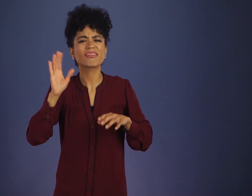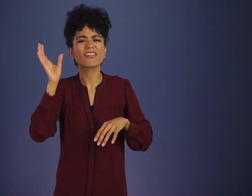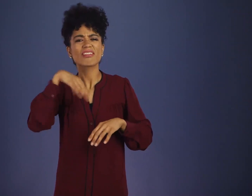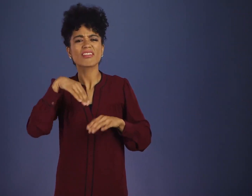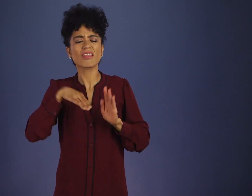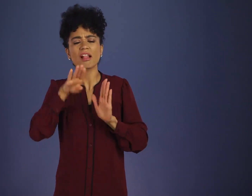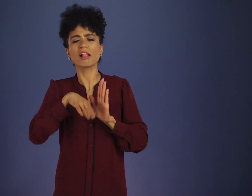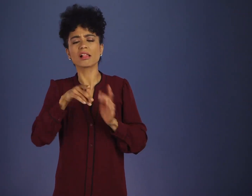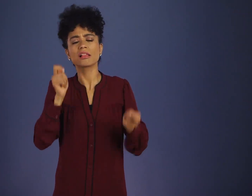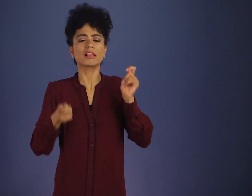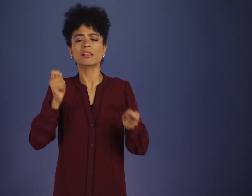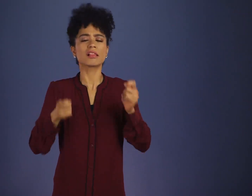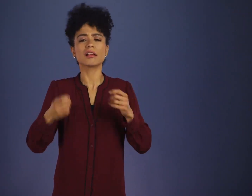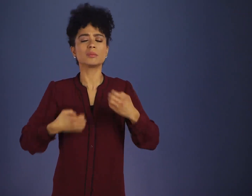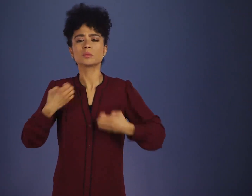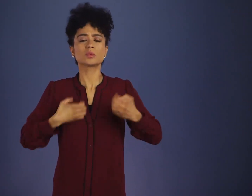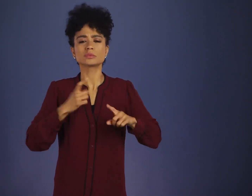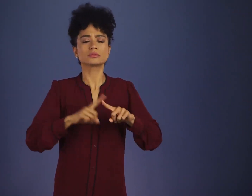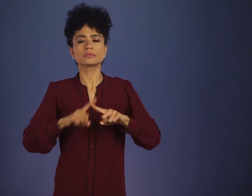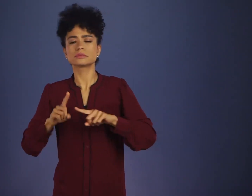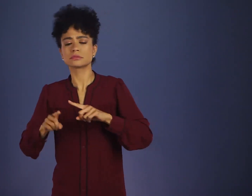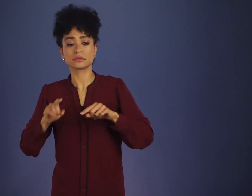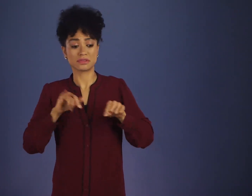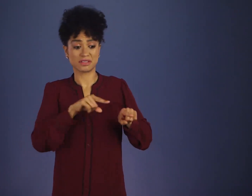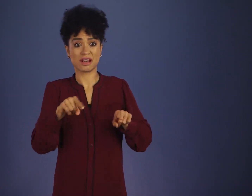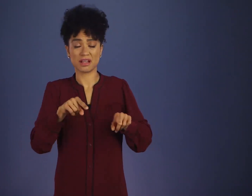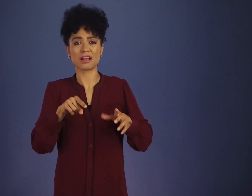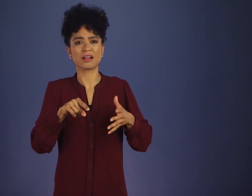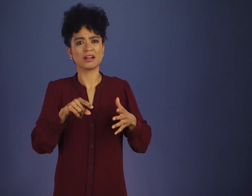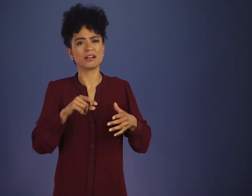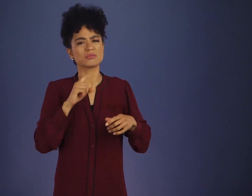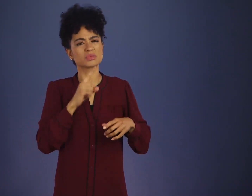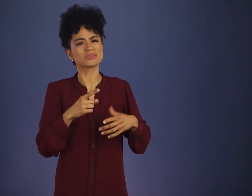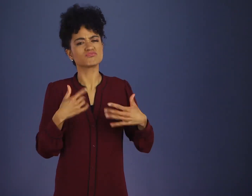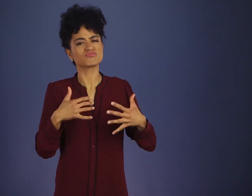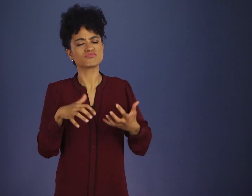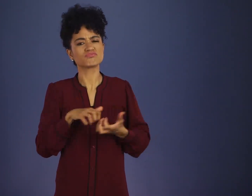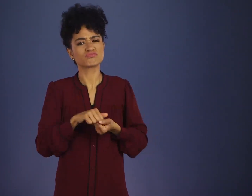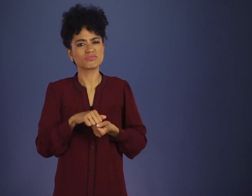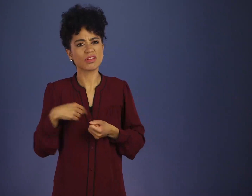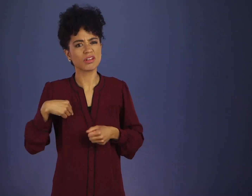To see how erratic emotions victimized us often took a long time.